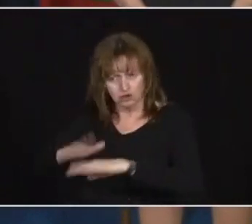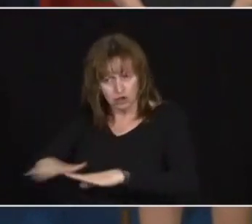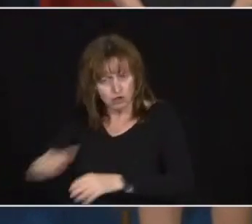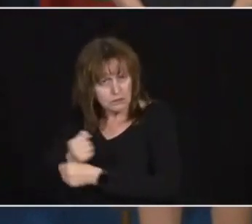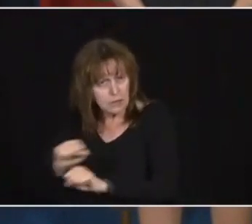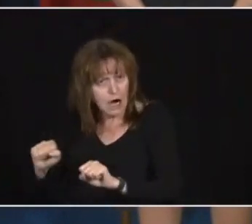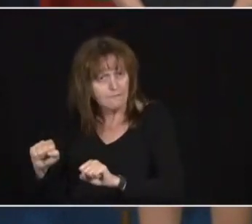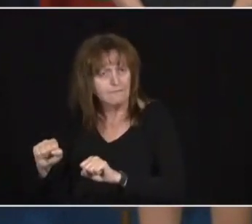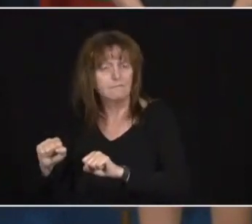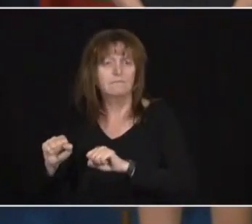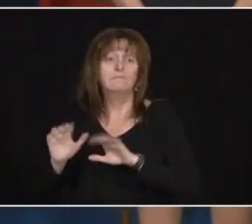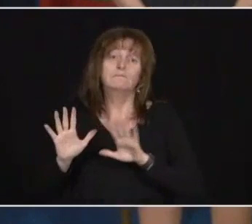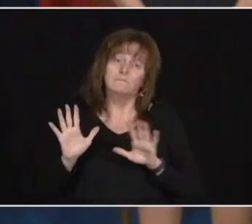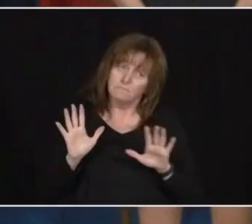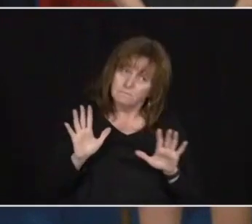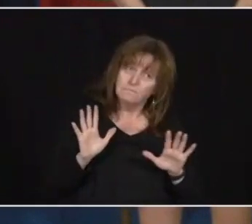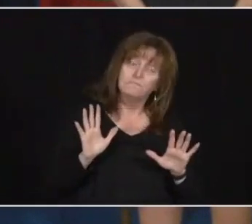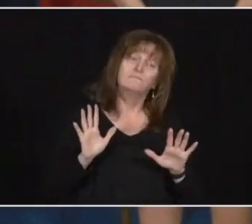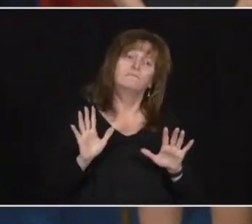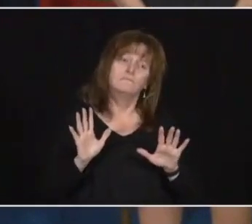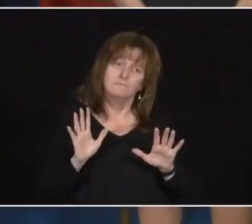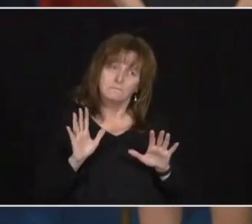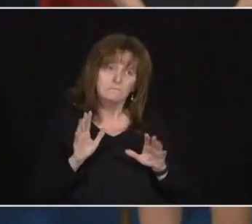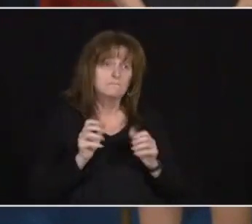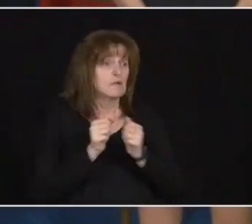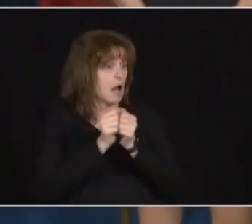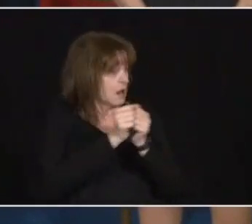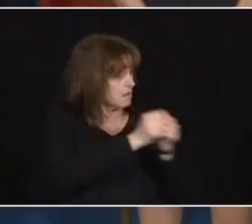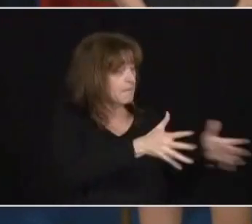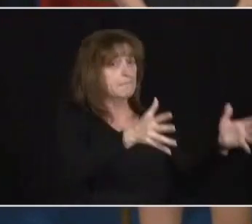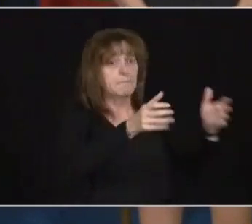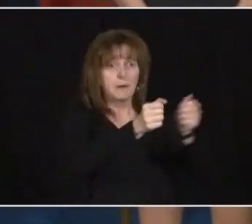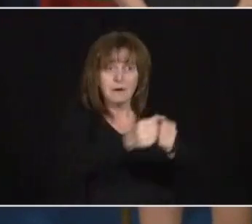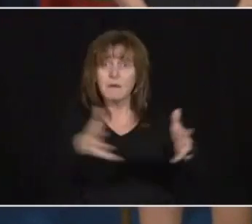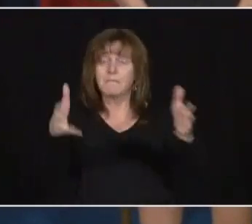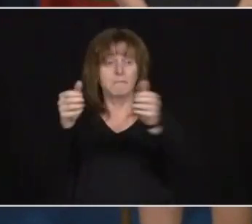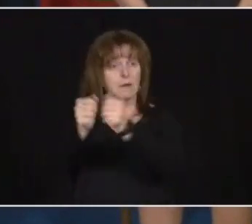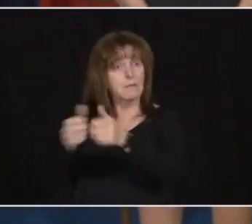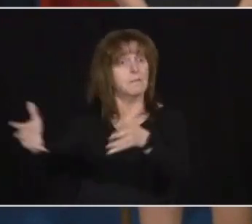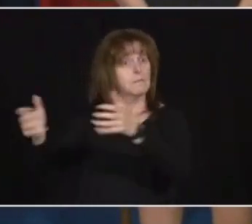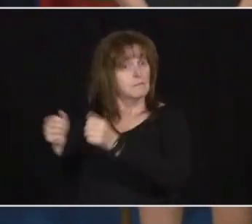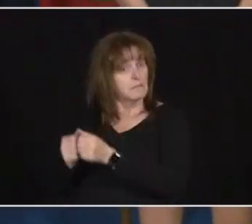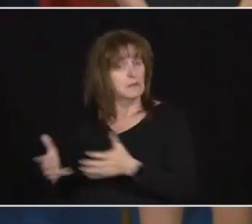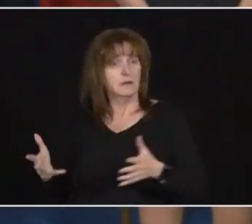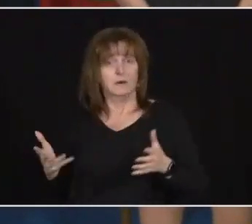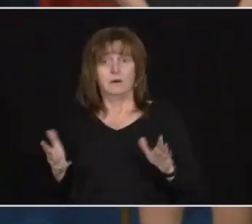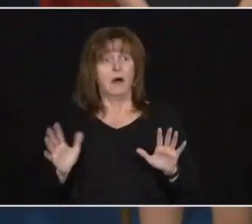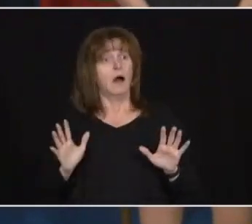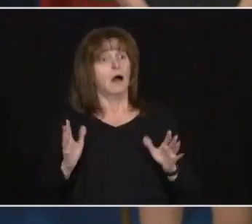expanding the list of people and the central service workers that are able to bring their kids to child